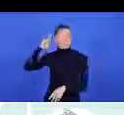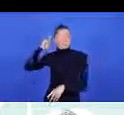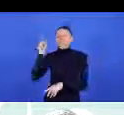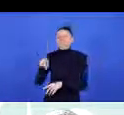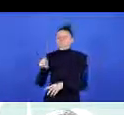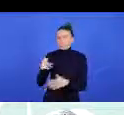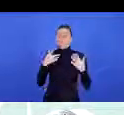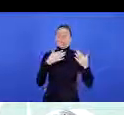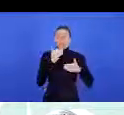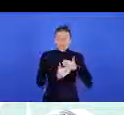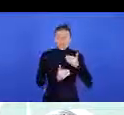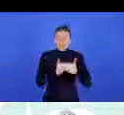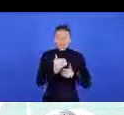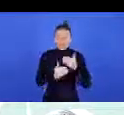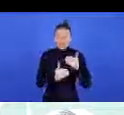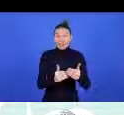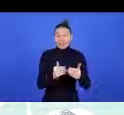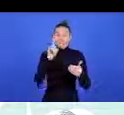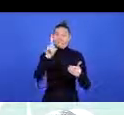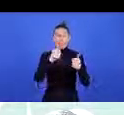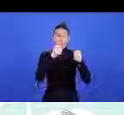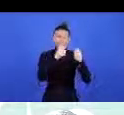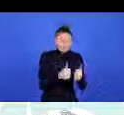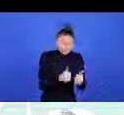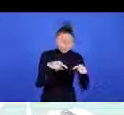in the past, having only severe and not profound